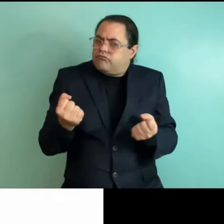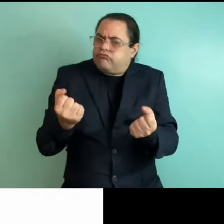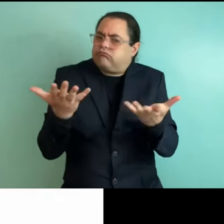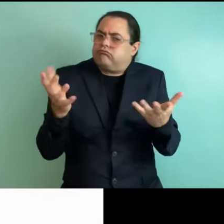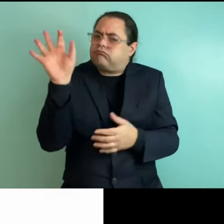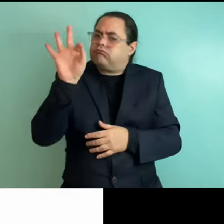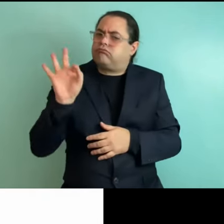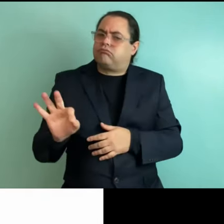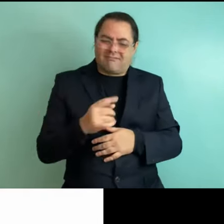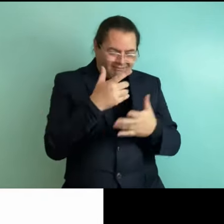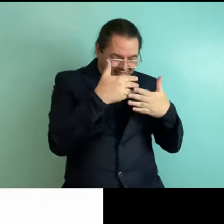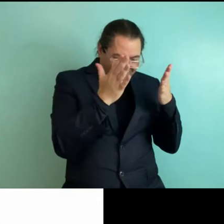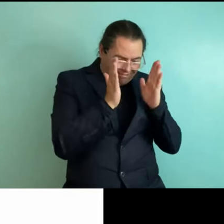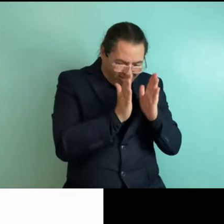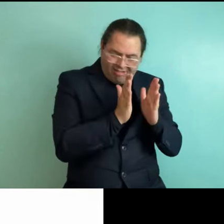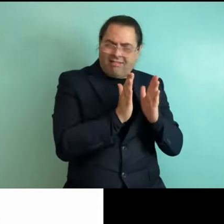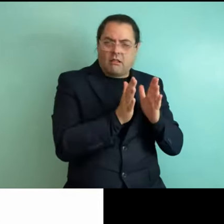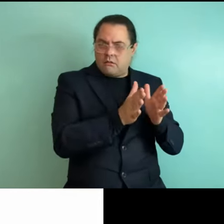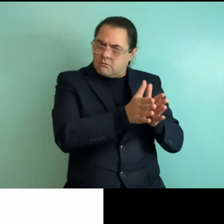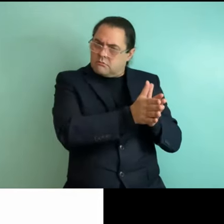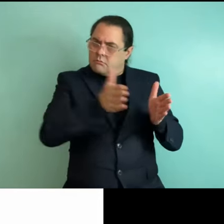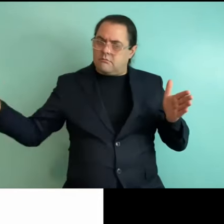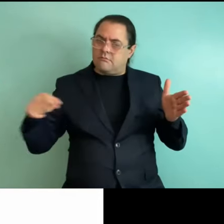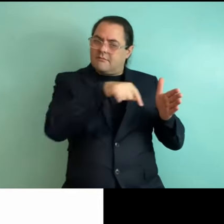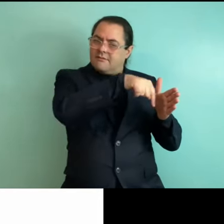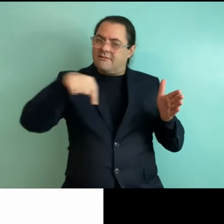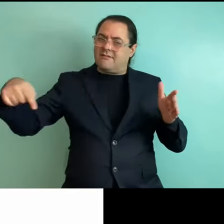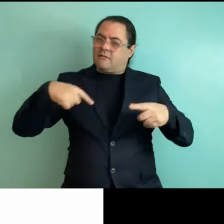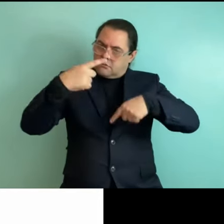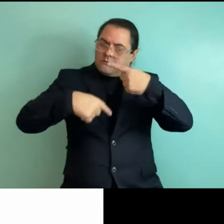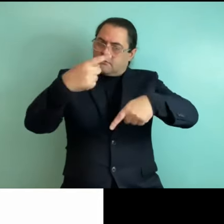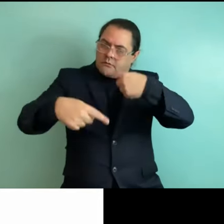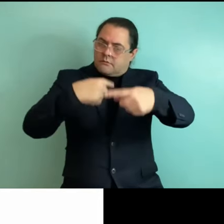lot of the training that we've done in to reinforce what what the very inspiring Rosemary